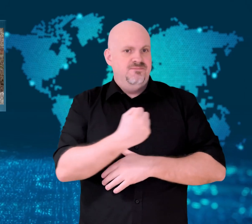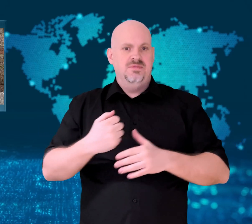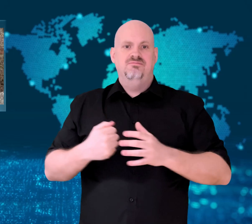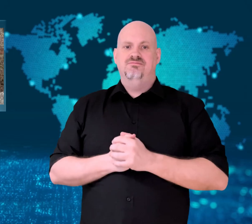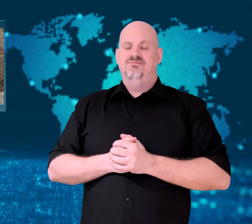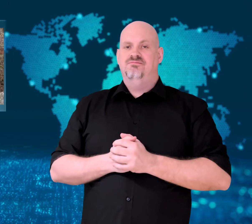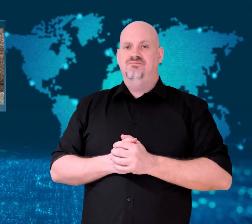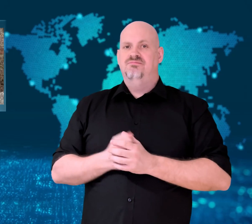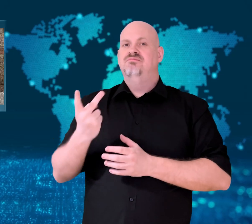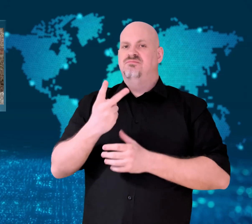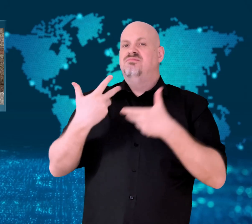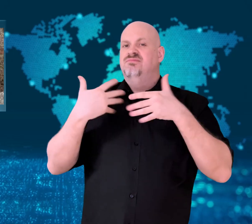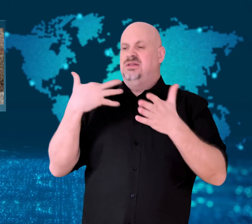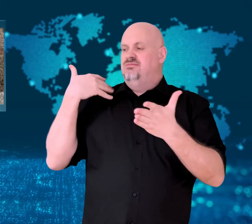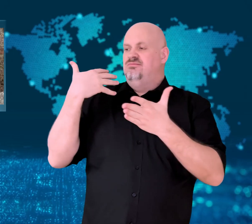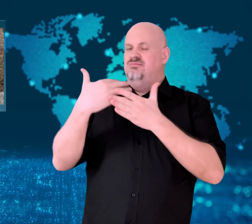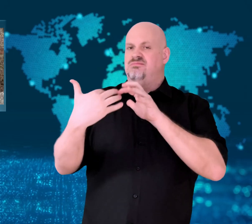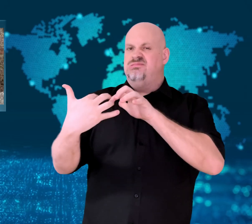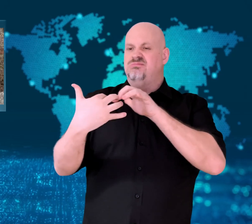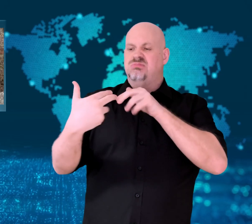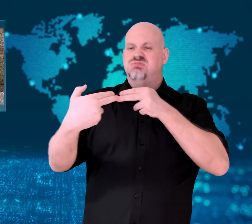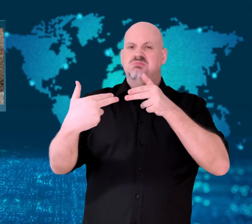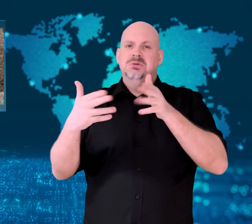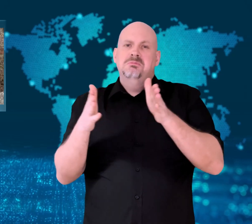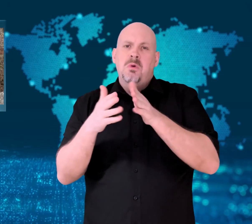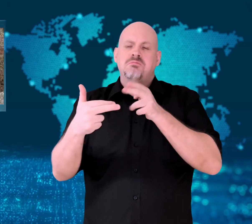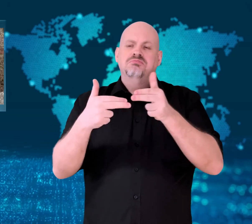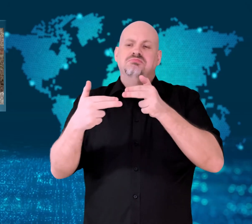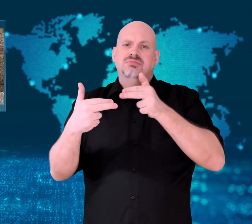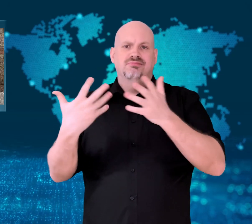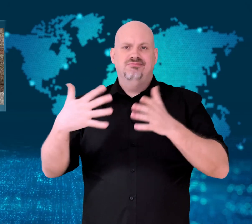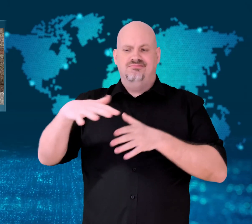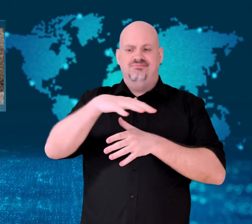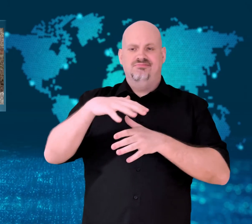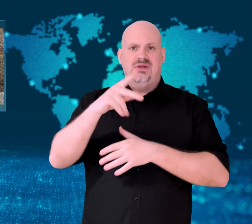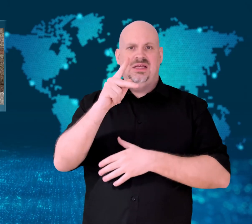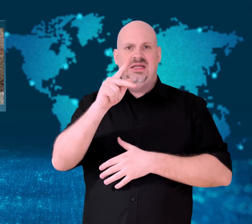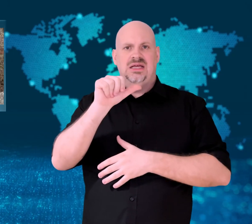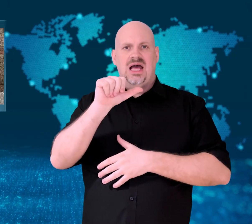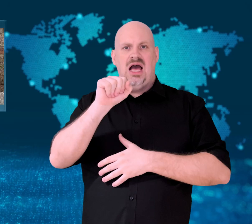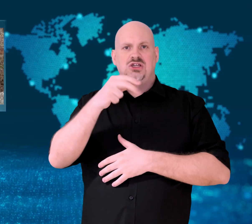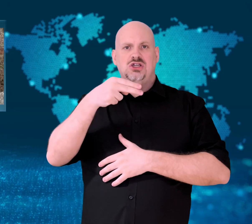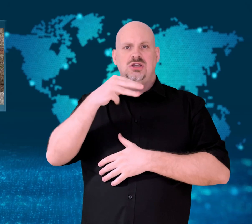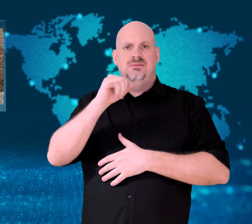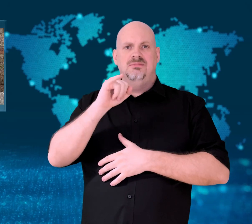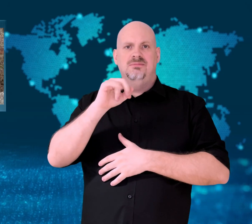They have fought in small armed battles over who controls Kashmir.